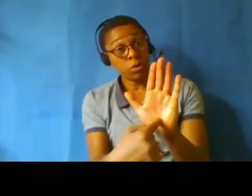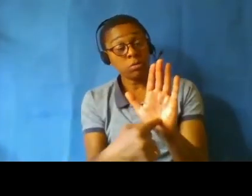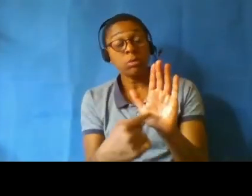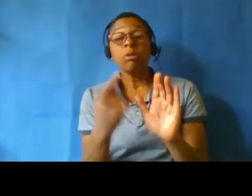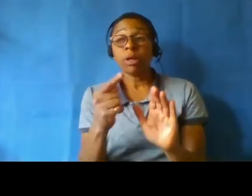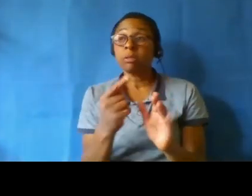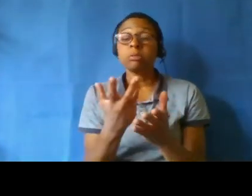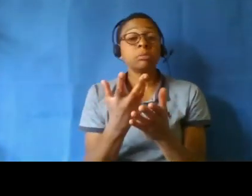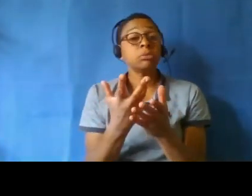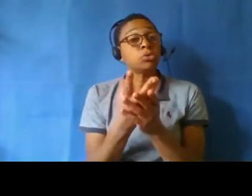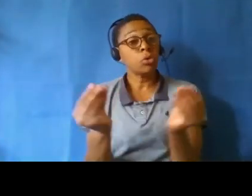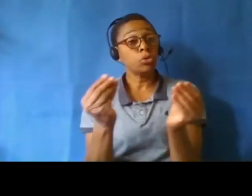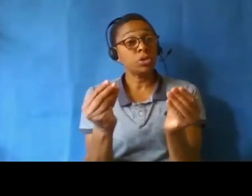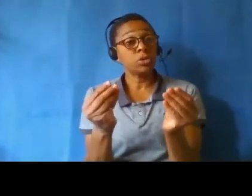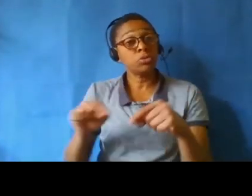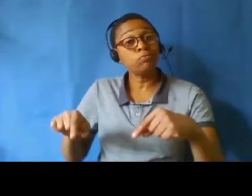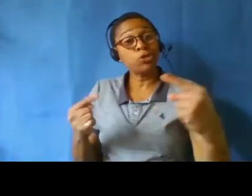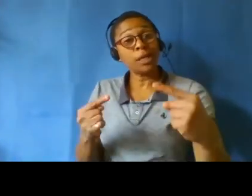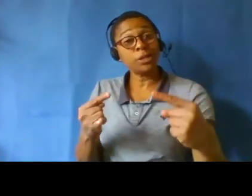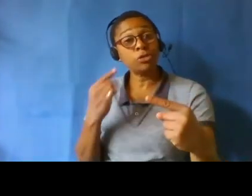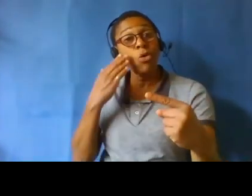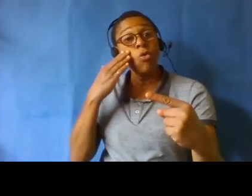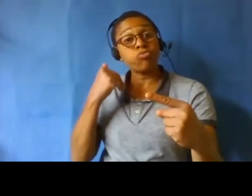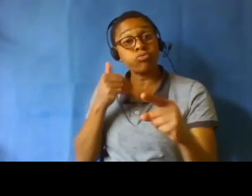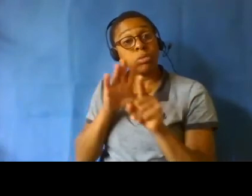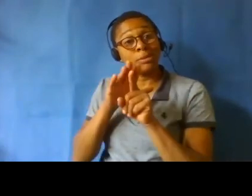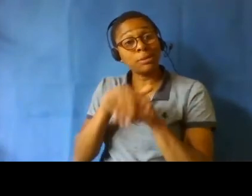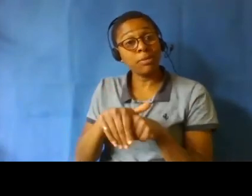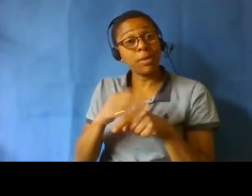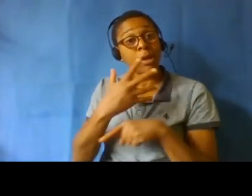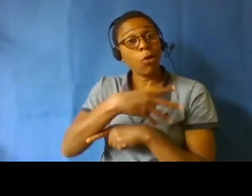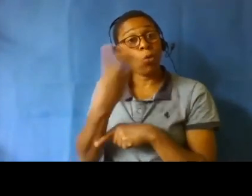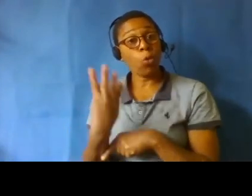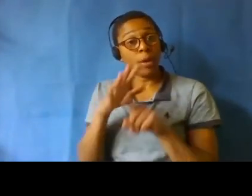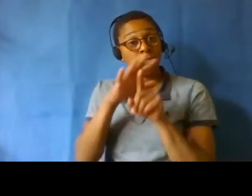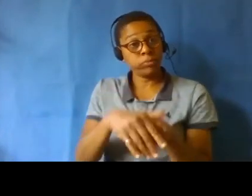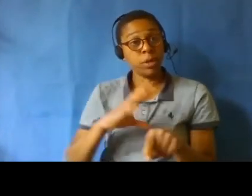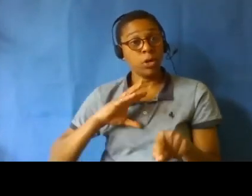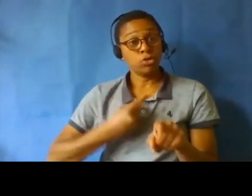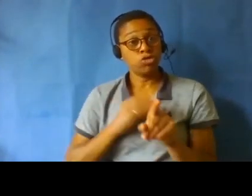sexism racism quí phobia transphobia and ableism is to